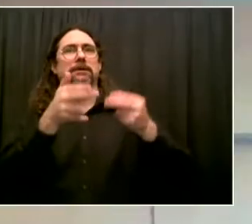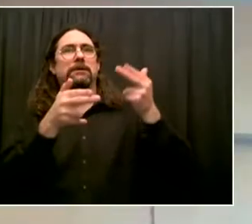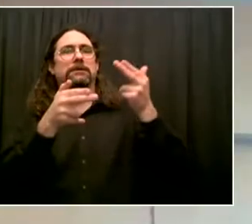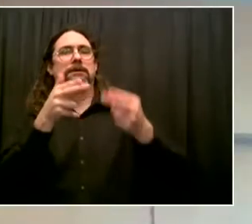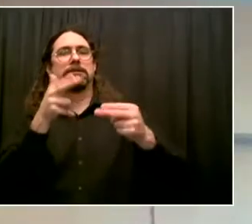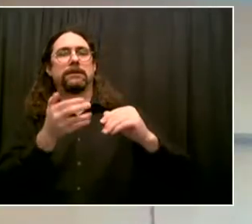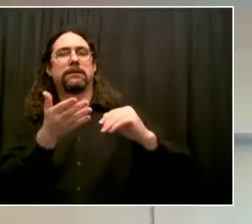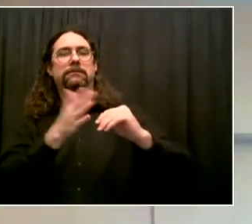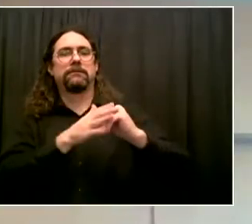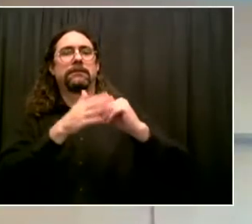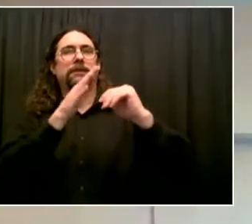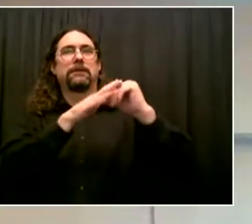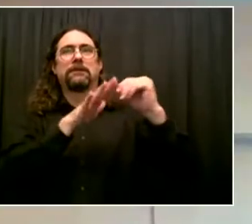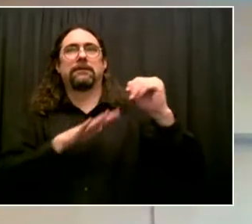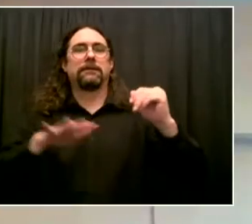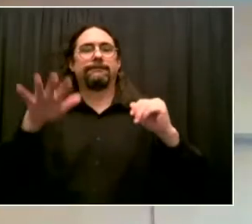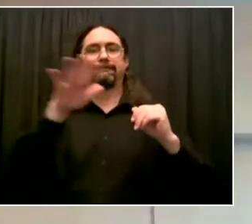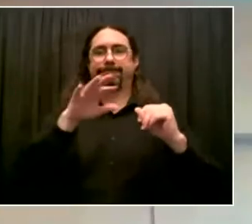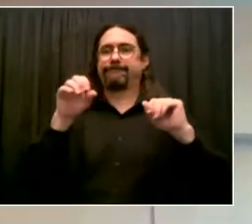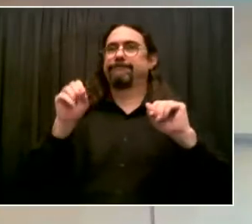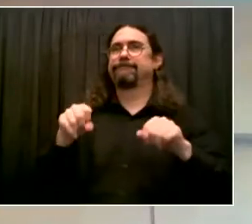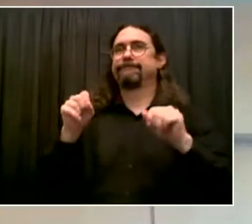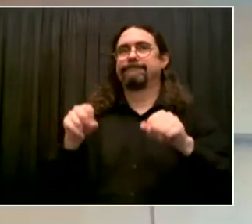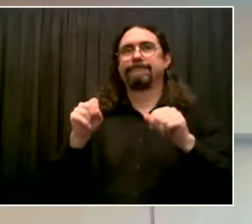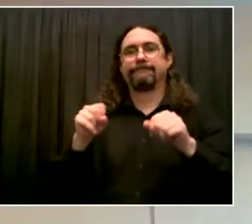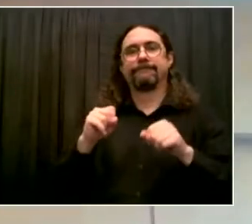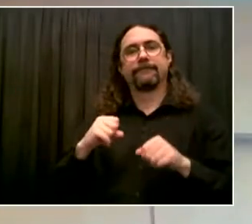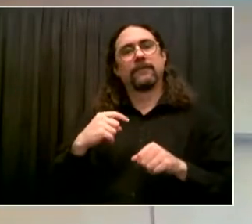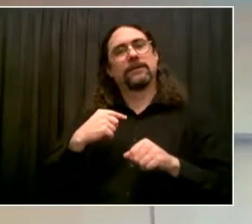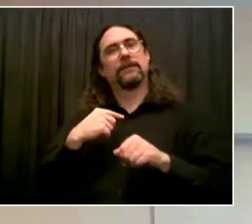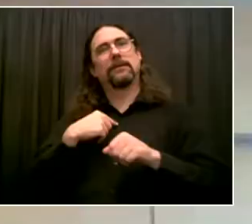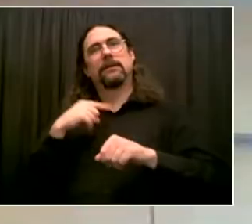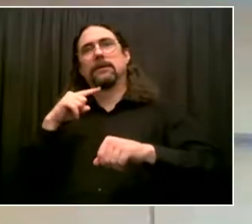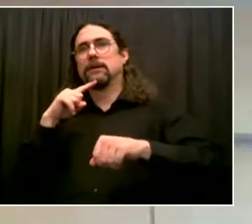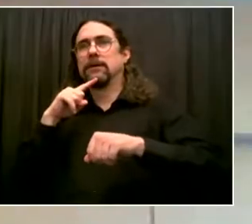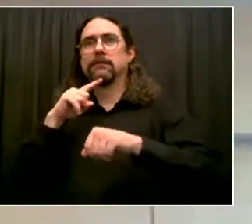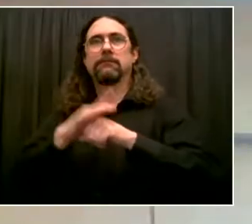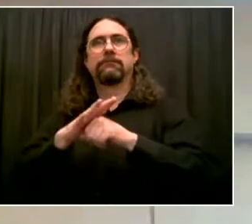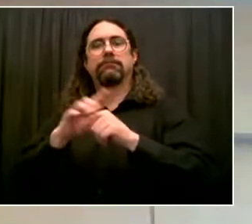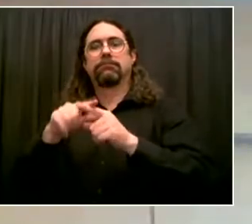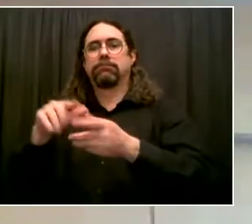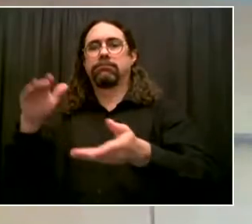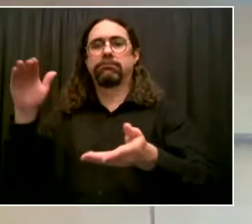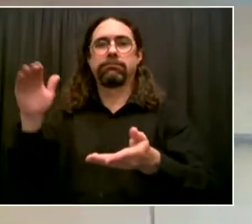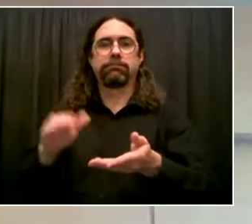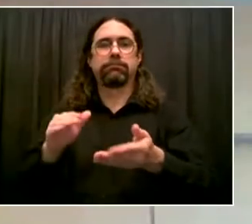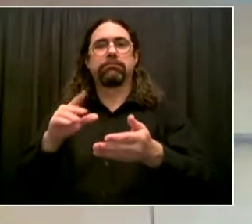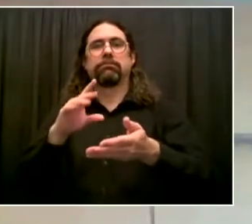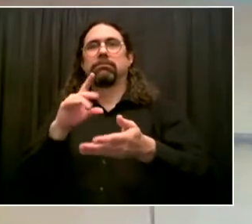AND I'M COMMITTED TO DIONG EEVRYTHING IN MY POWER TO HELP